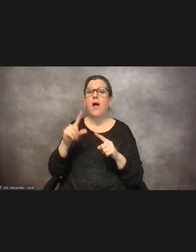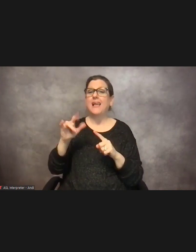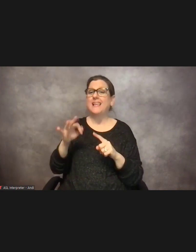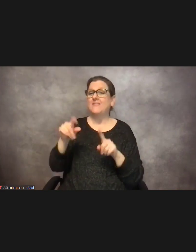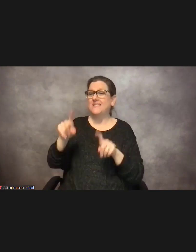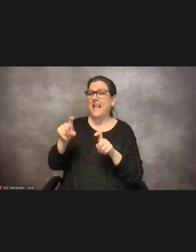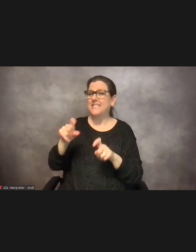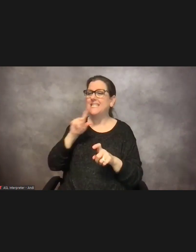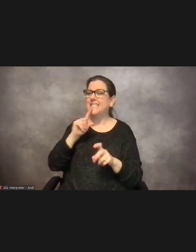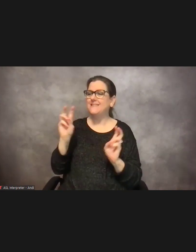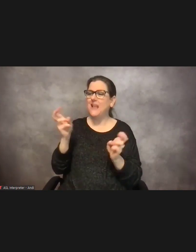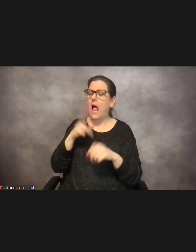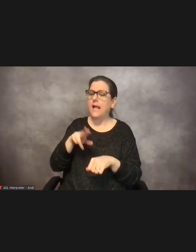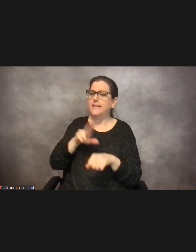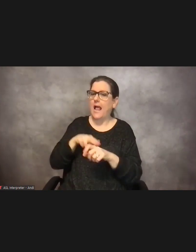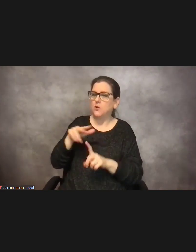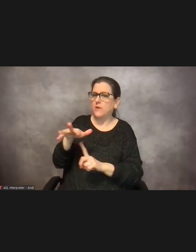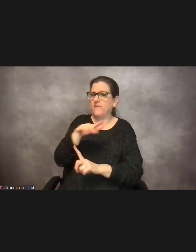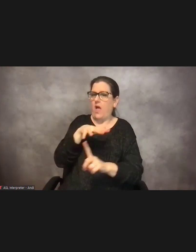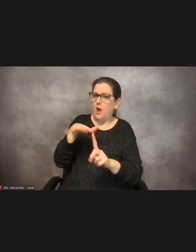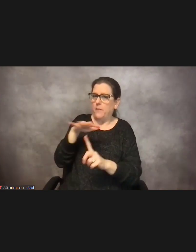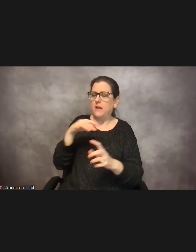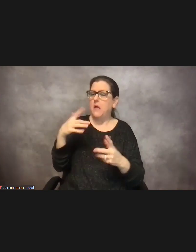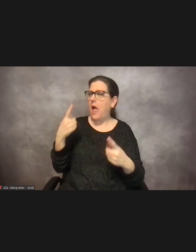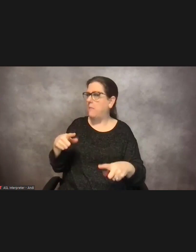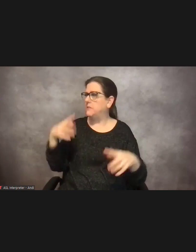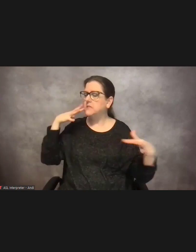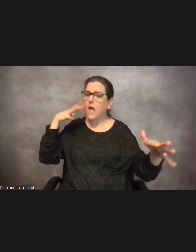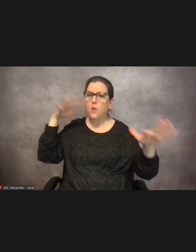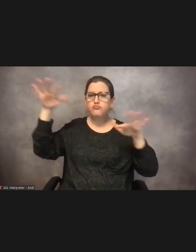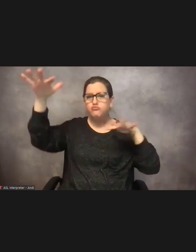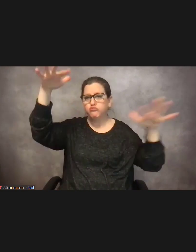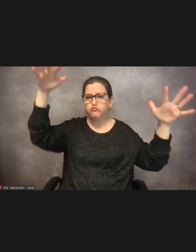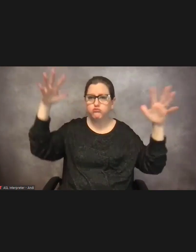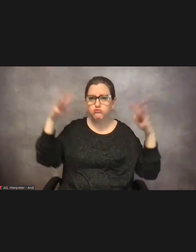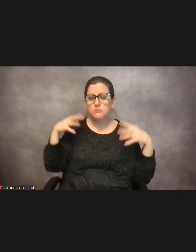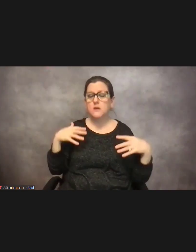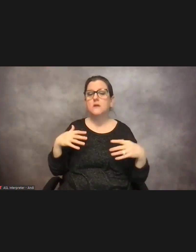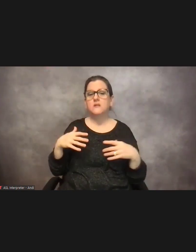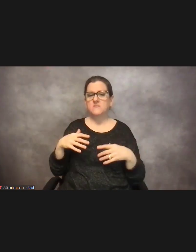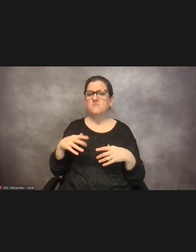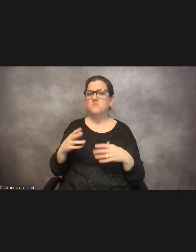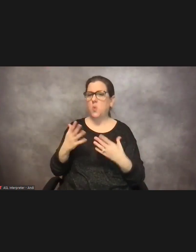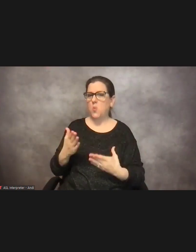We have had a lot of experience with that second row of devices as